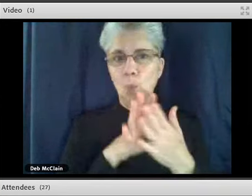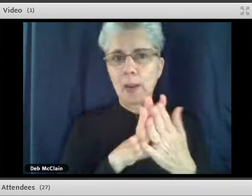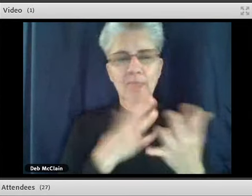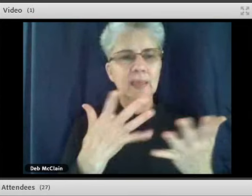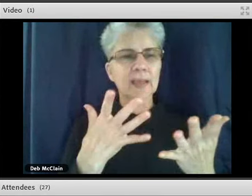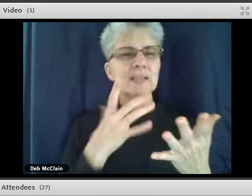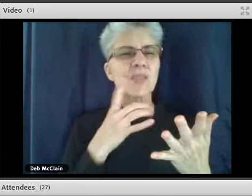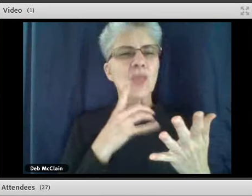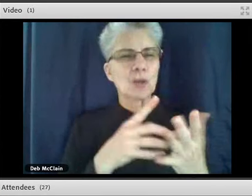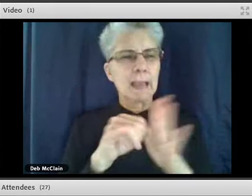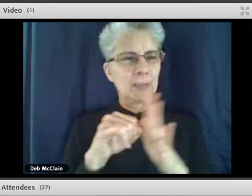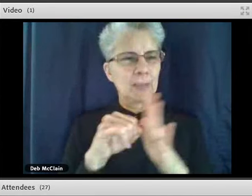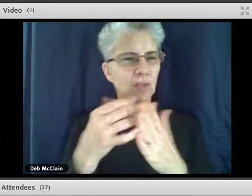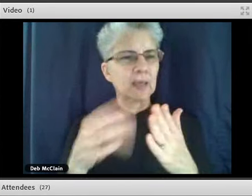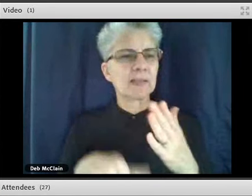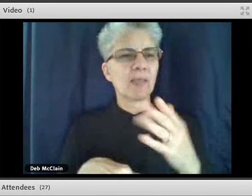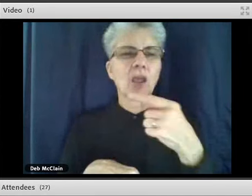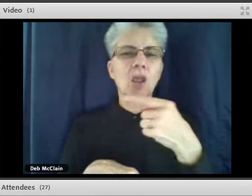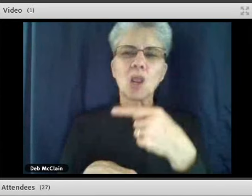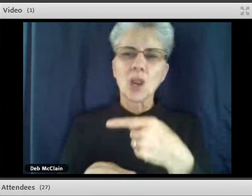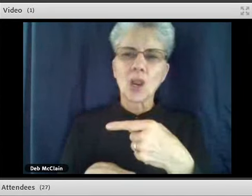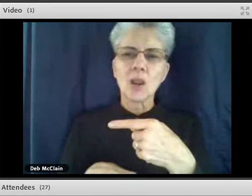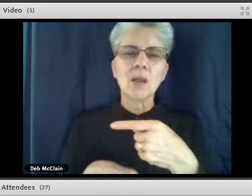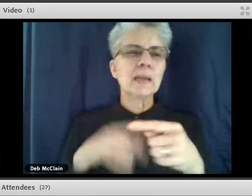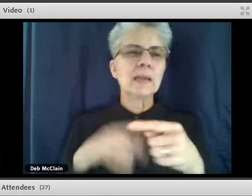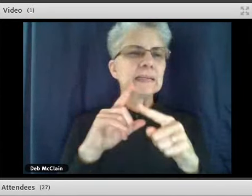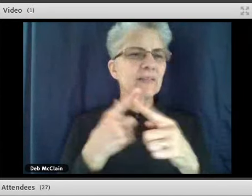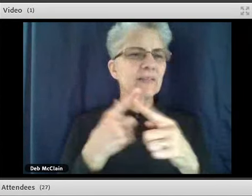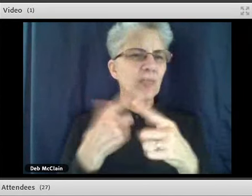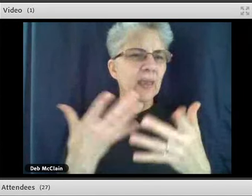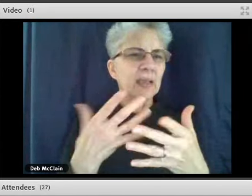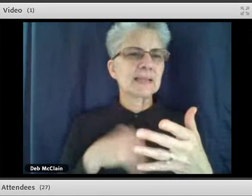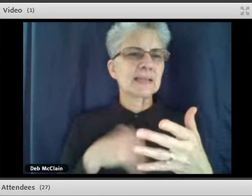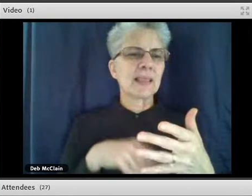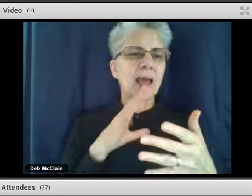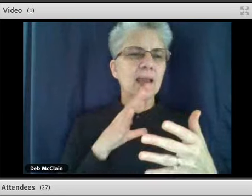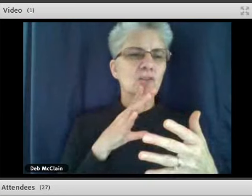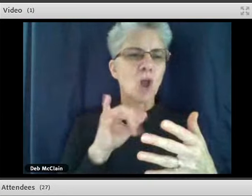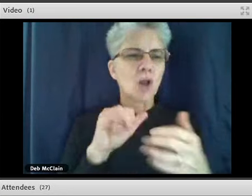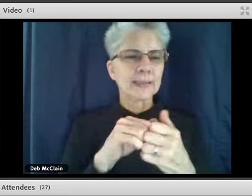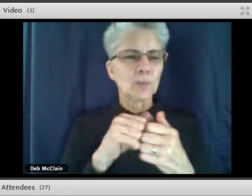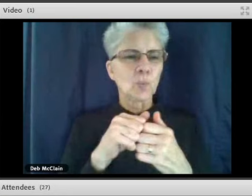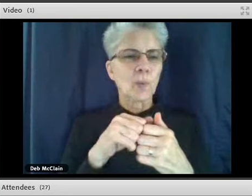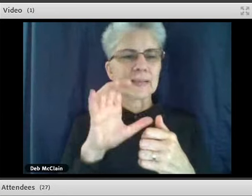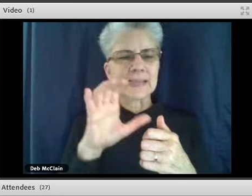say they have autism, and can't relate things. There's some images things.